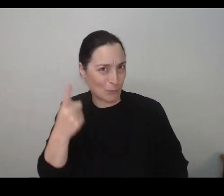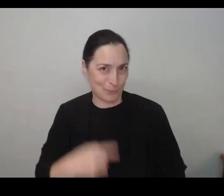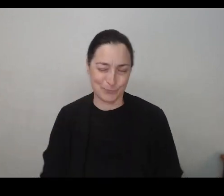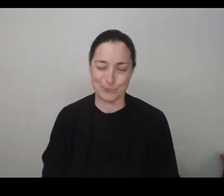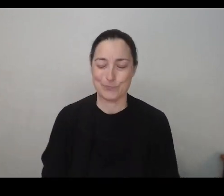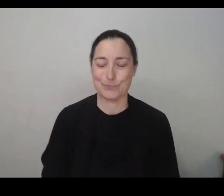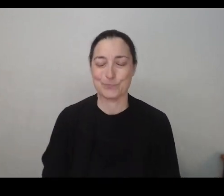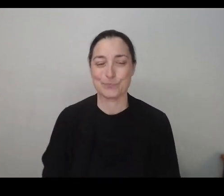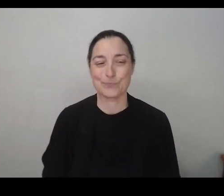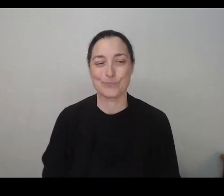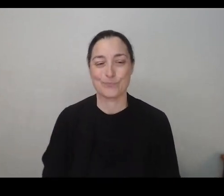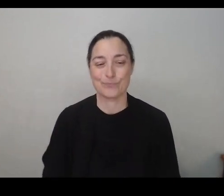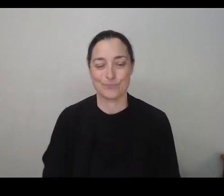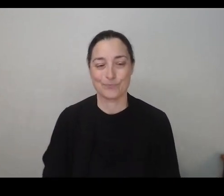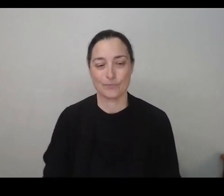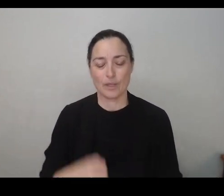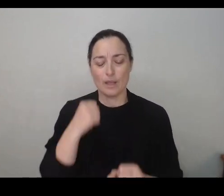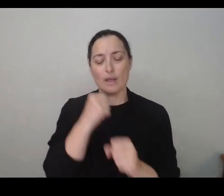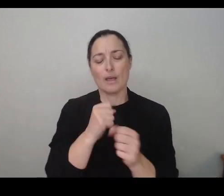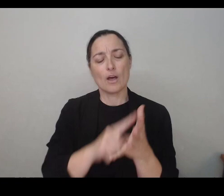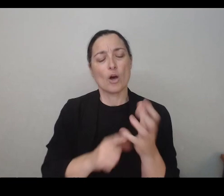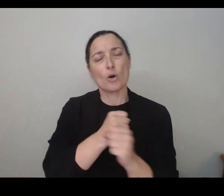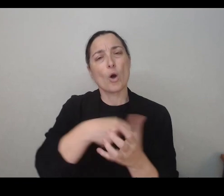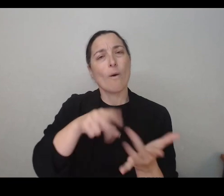Gauguin spent the last years of his life writing,